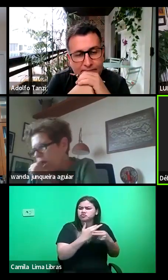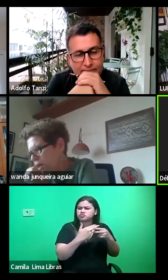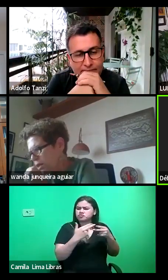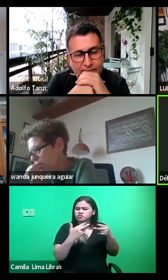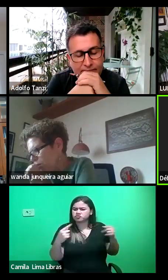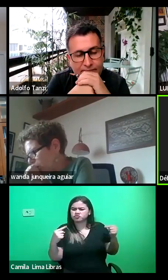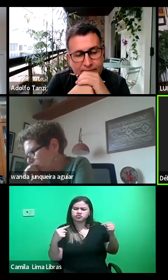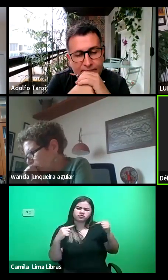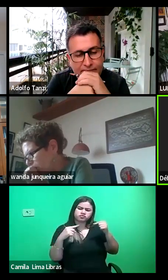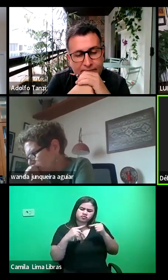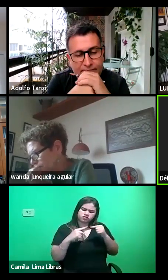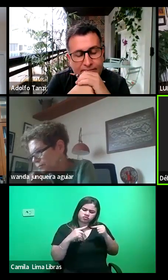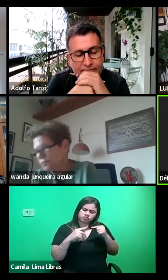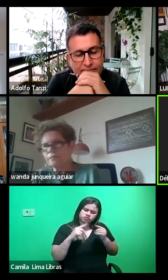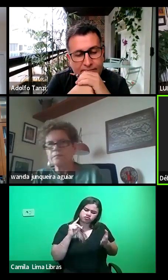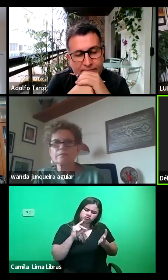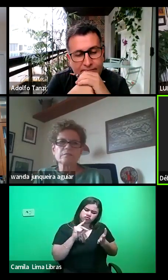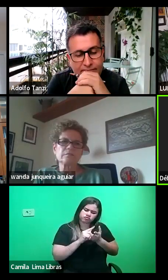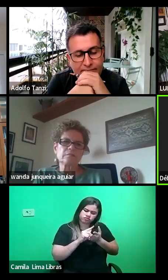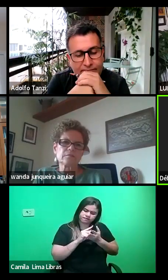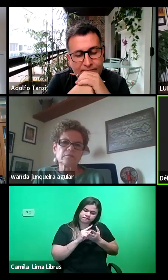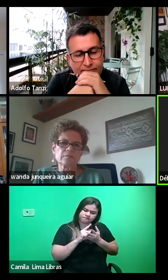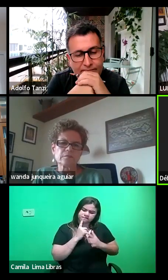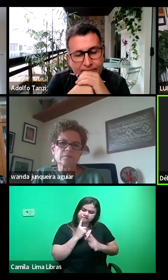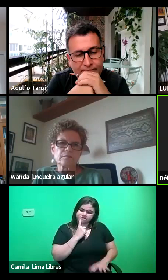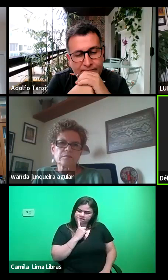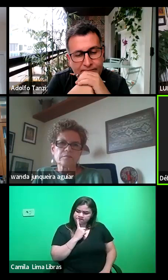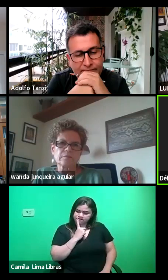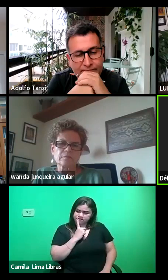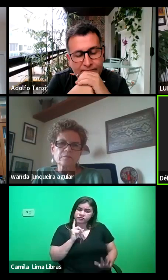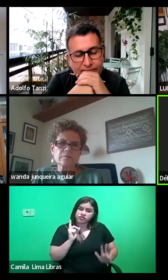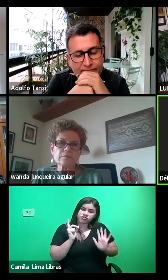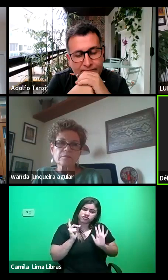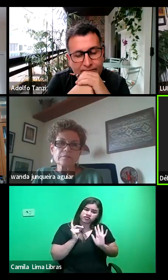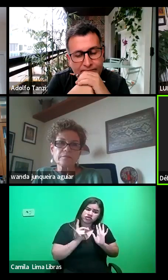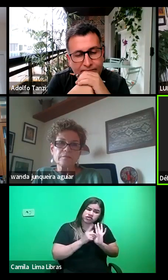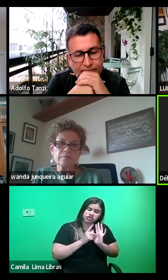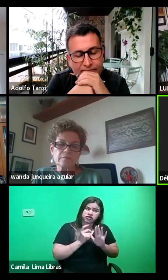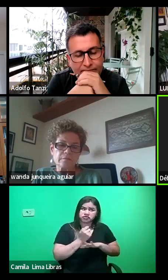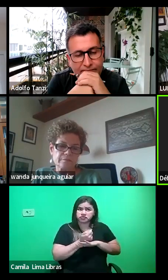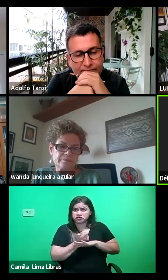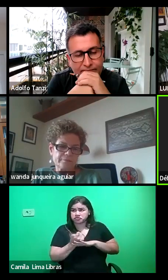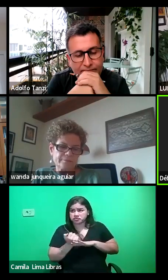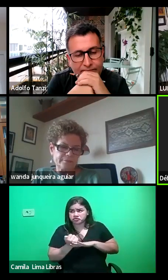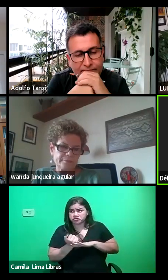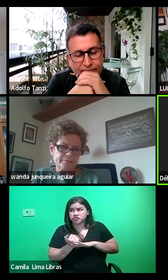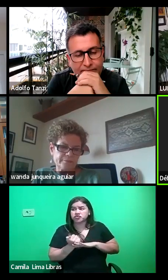o kicks someone's kicks someone's schedules